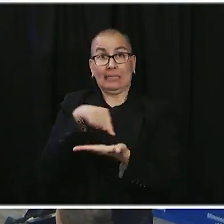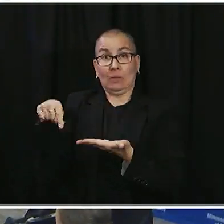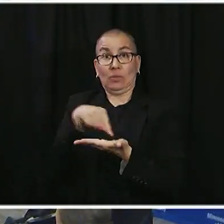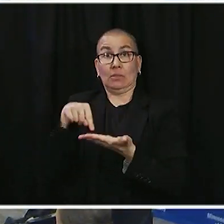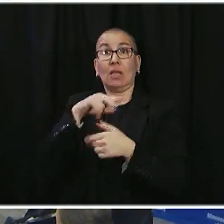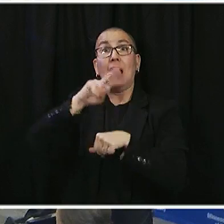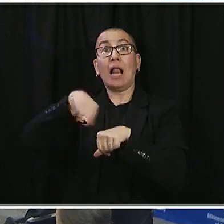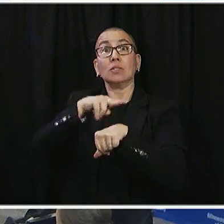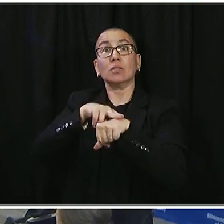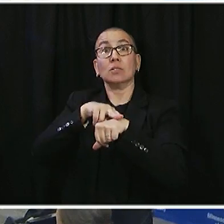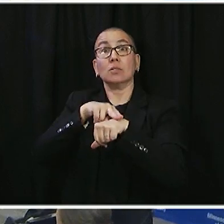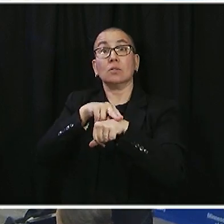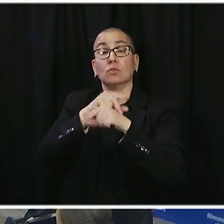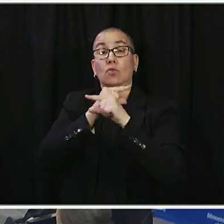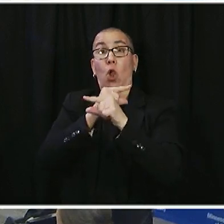GUARD OUT THERE AND TESTING LONG-TERM CARE.